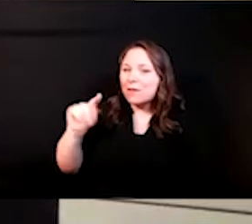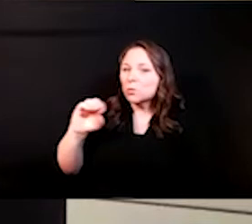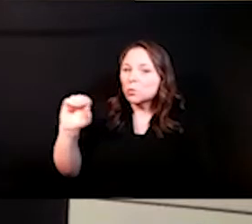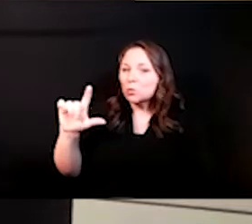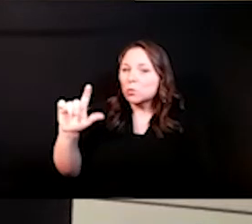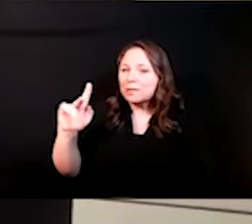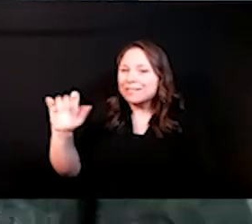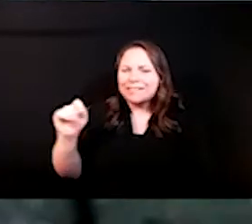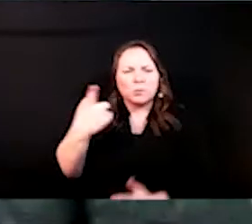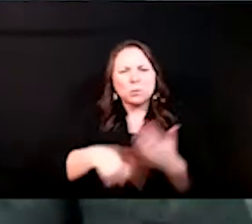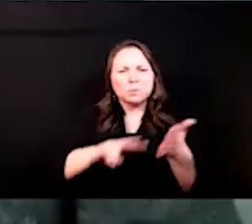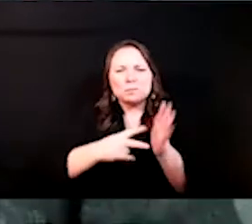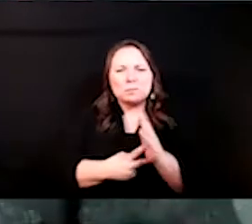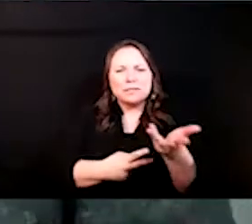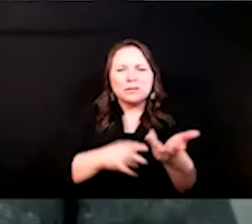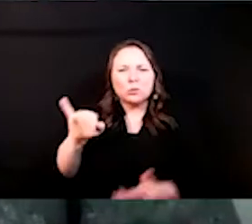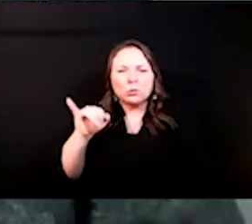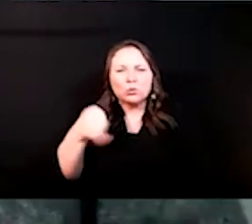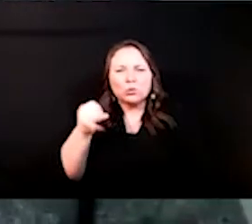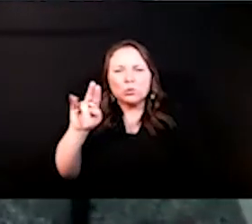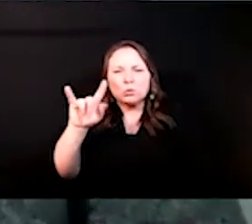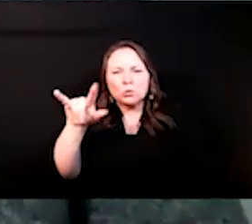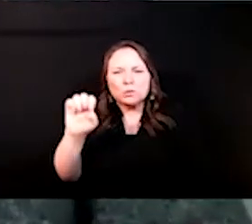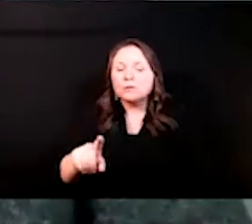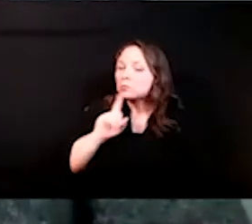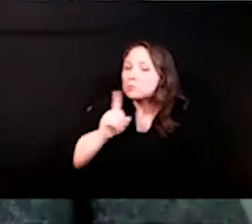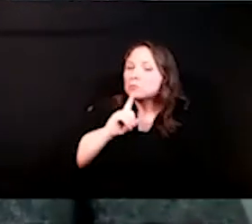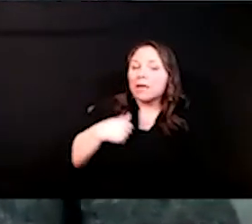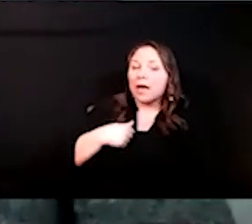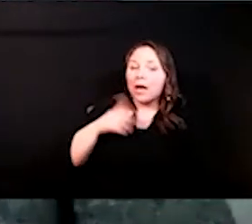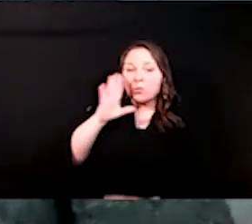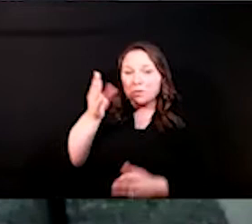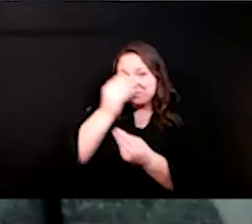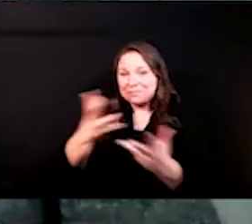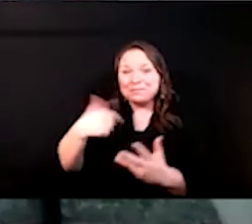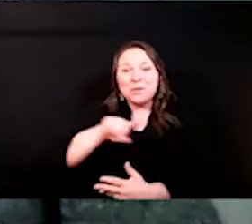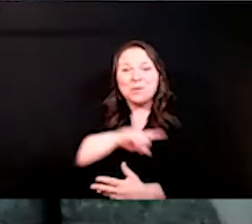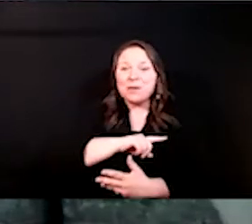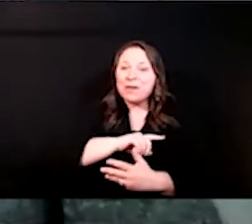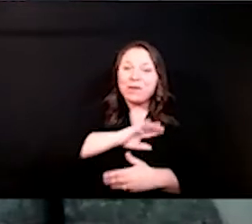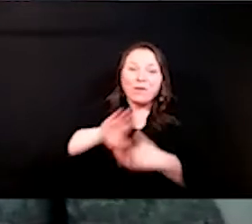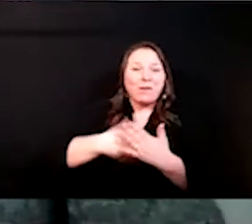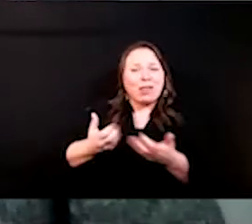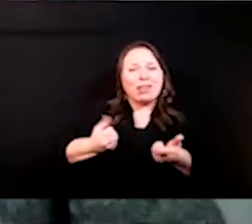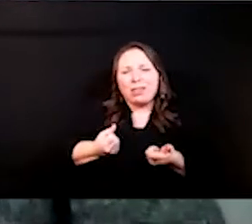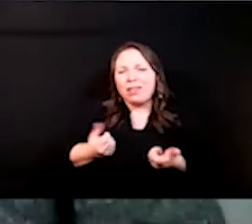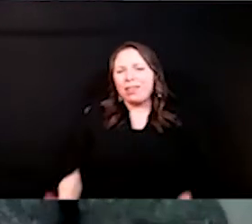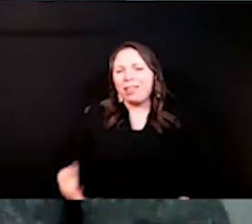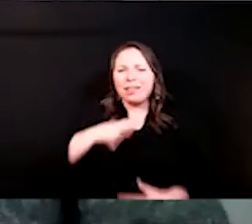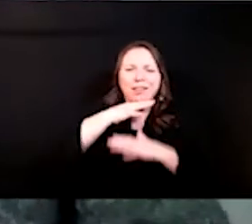ACTUALLY A TOOLKIT THAT AMERICARES PUT TOGETHER. TELL US ABOUT THAT, JULIE. » ABSOLUTELY. I WILL START BY SAYING THAT WE'RE ALL IN THE STATE OF PANDEMIC FATIGUE.